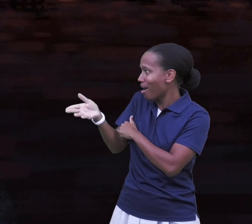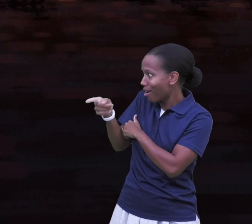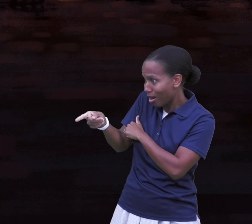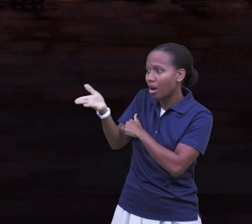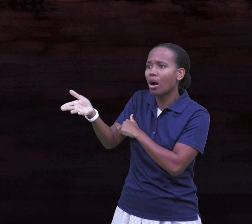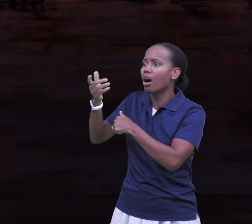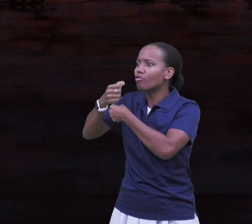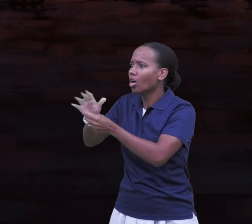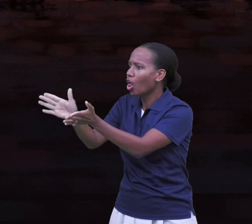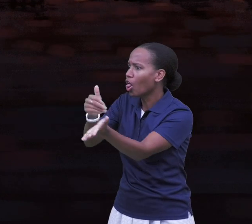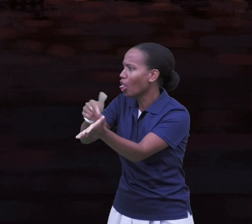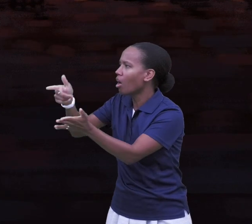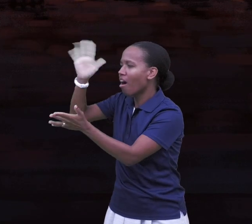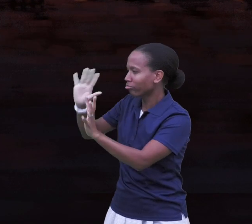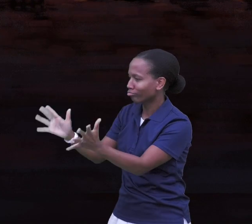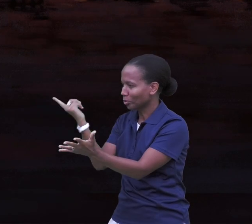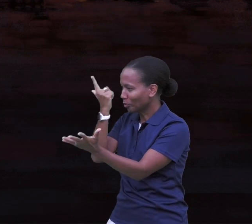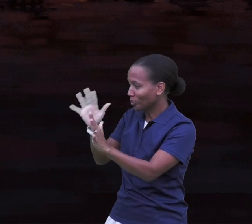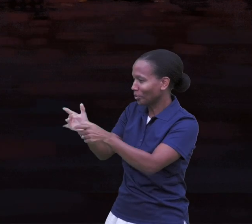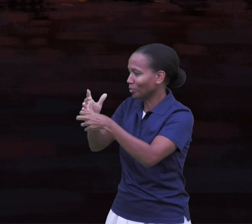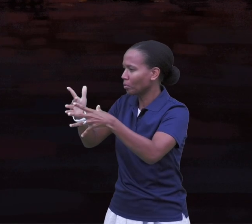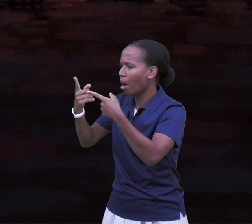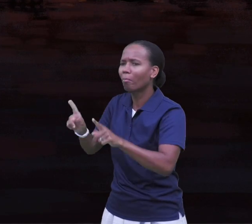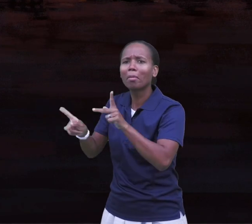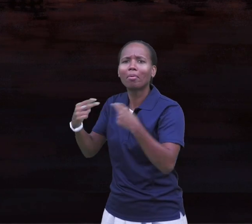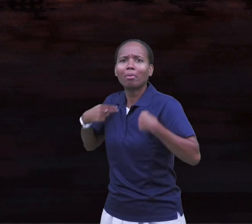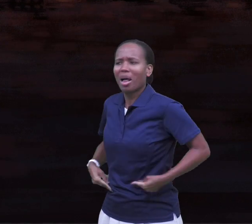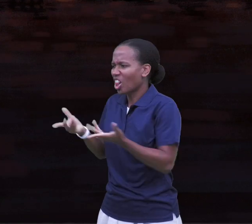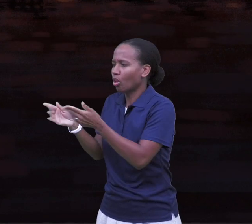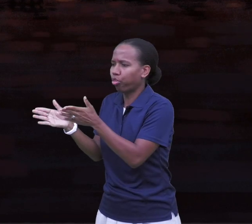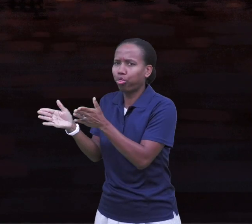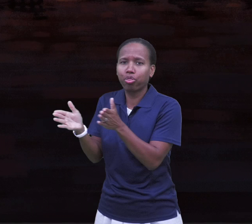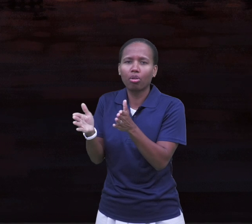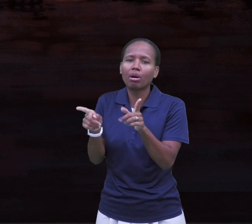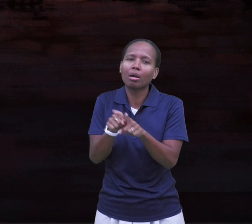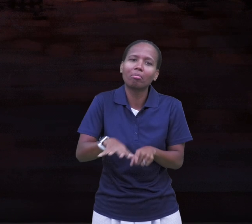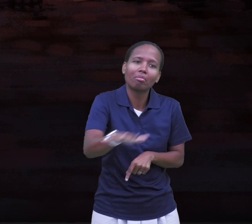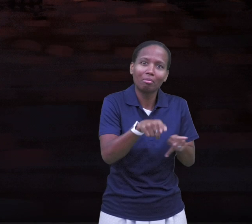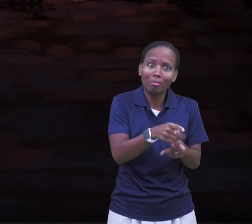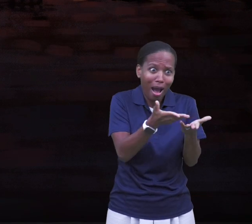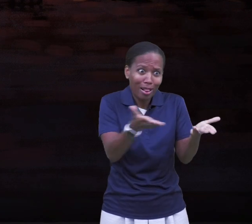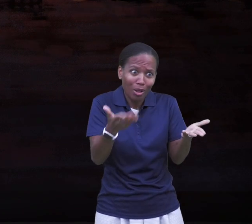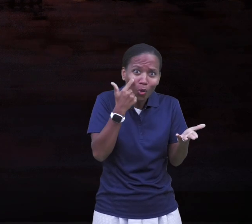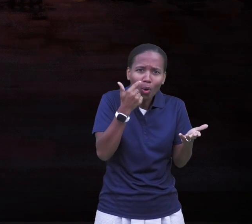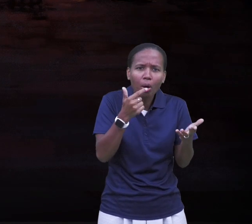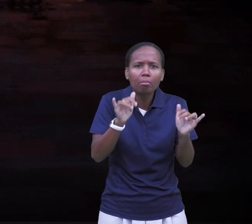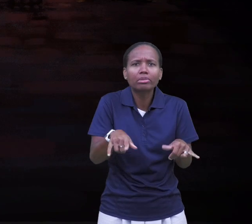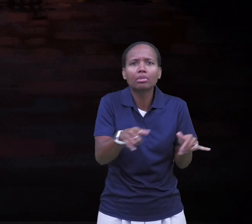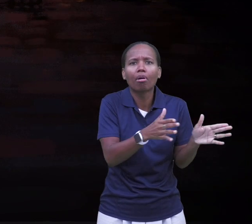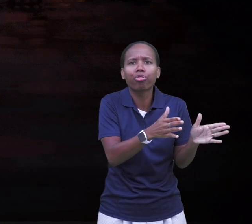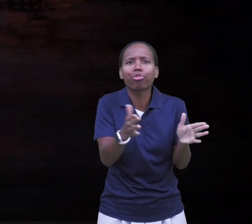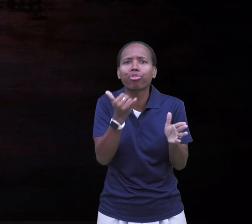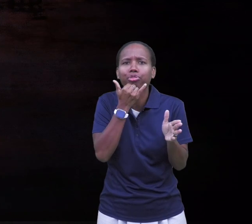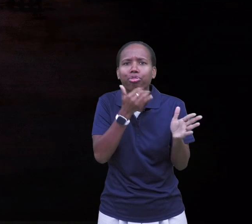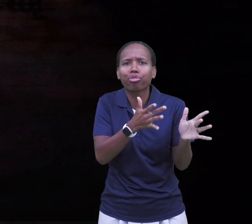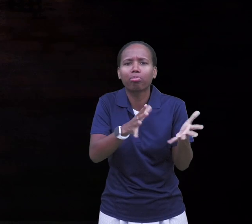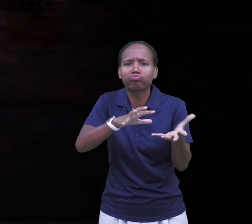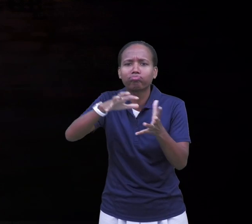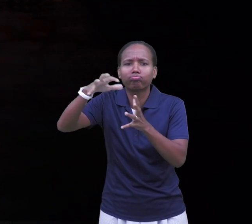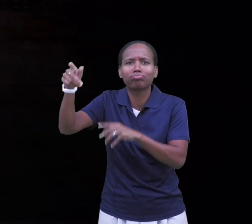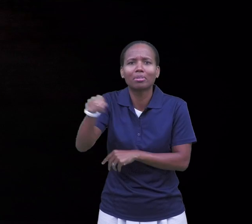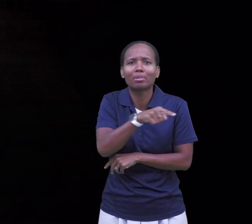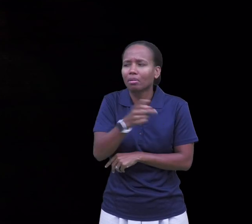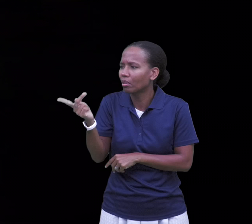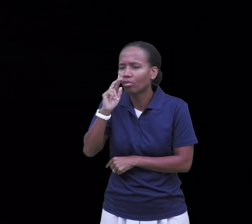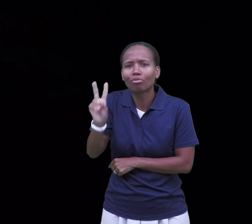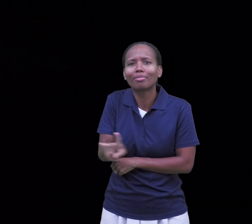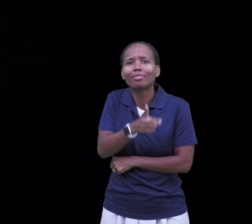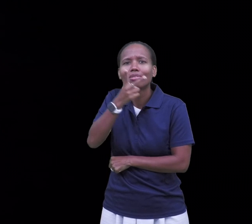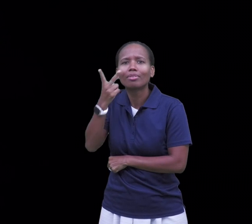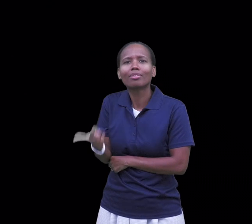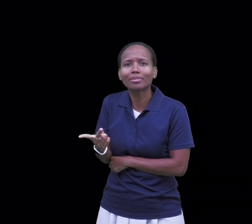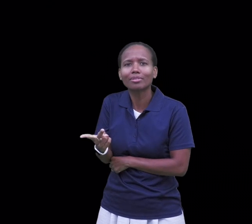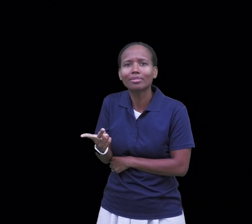as God allows the world and humans to sink back into darkness and disorder.